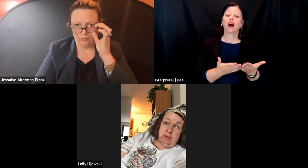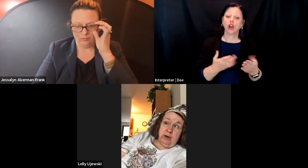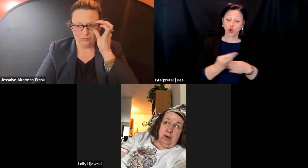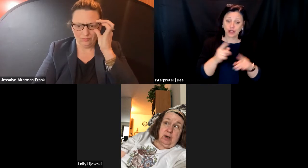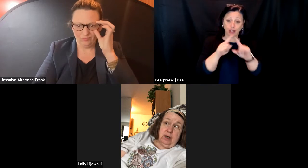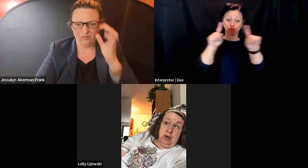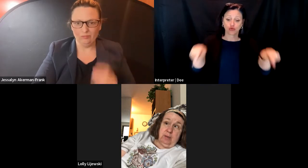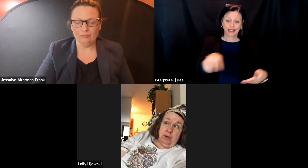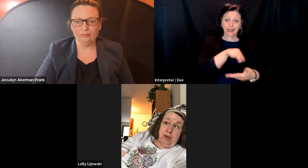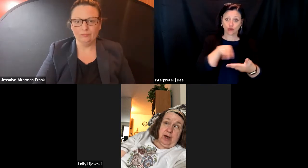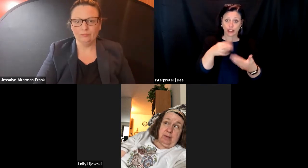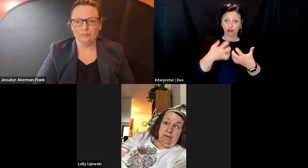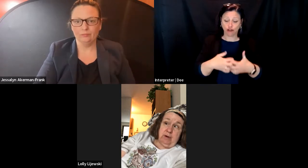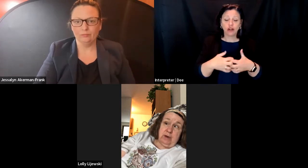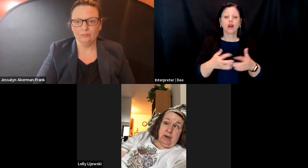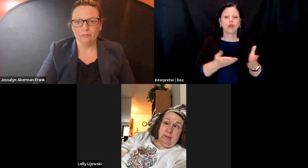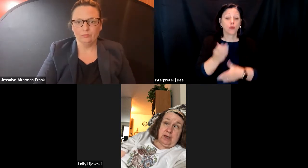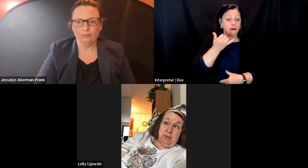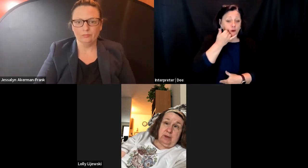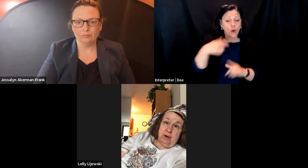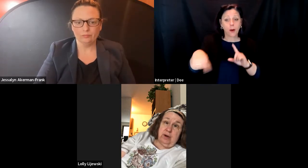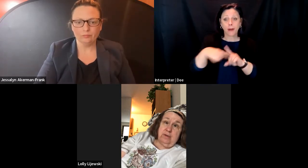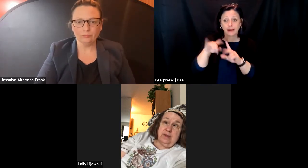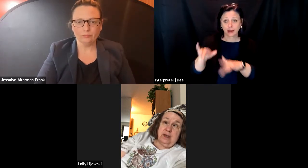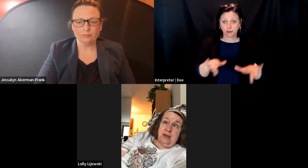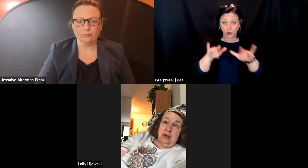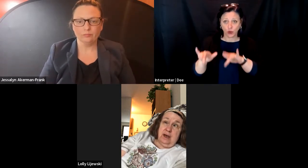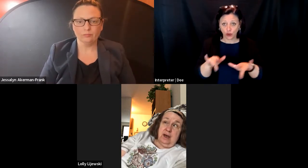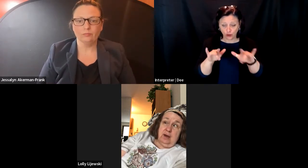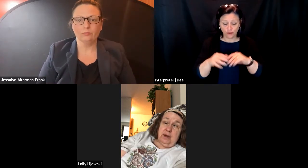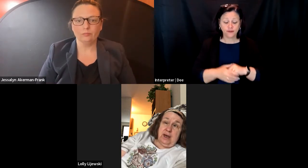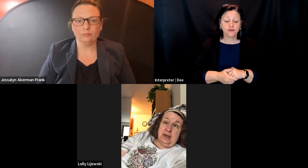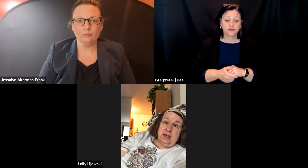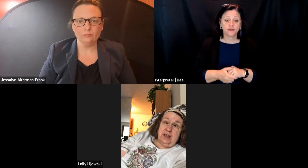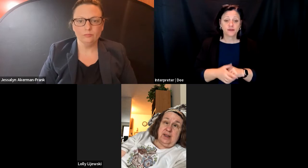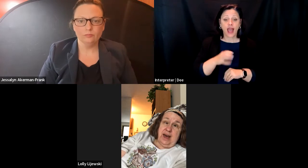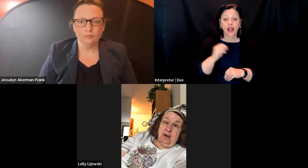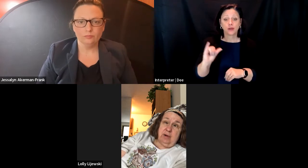I haven't lost it totally, but I haven't been a proficient reader in the sense that I don't use Braille to read books.